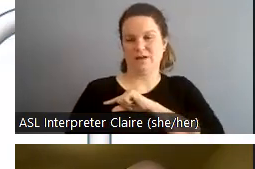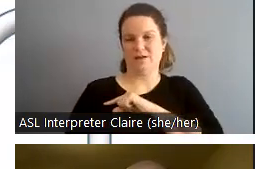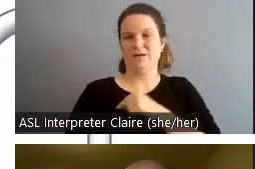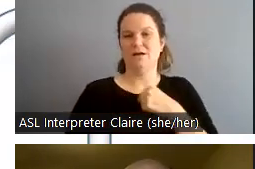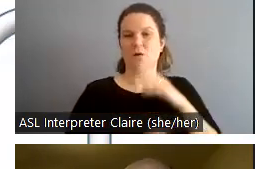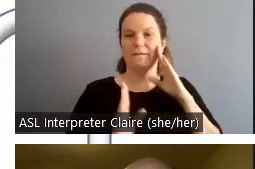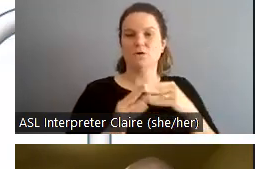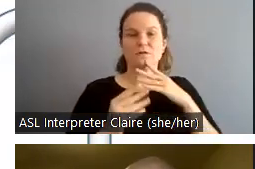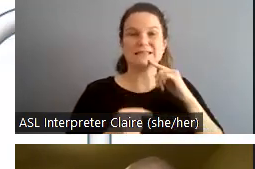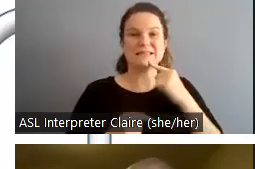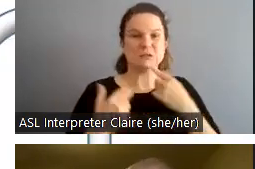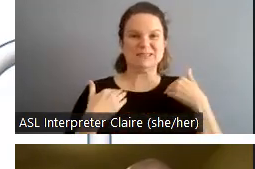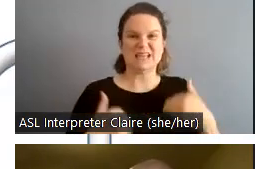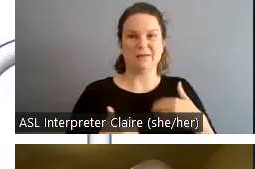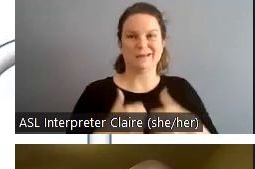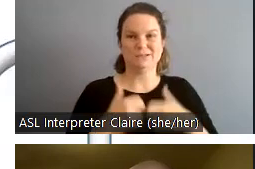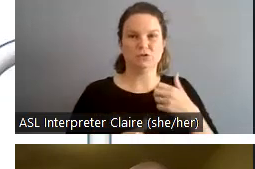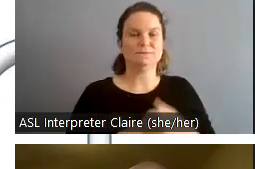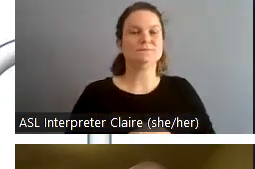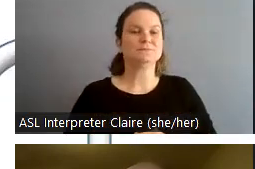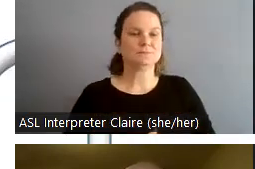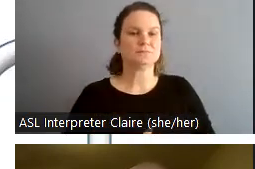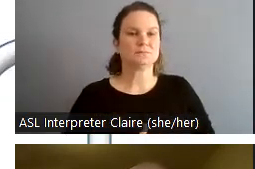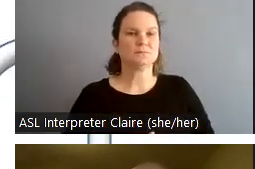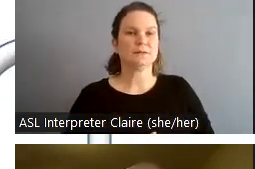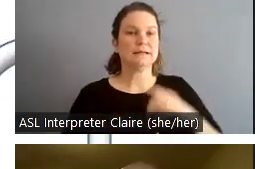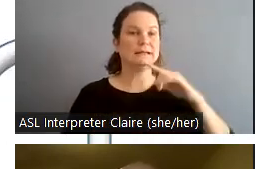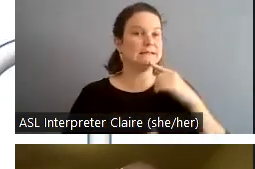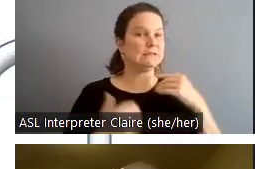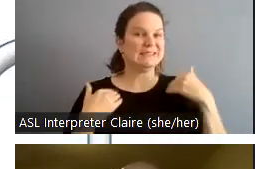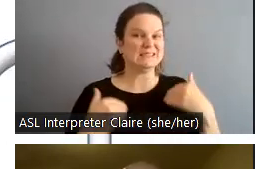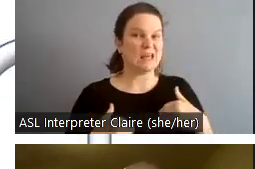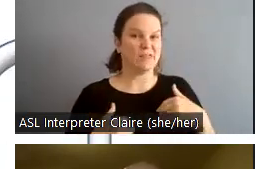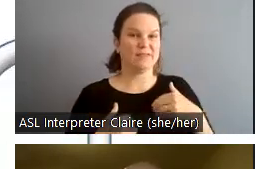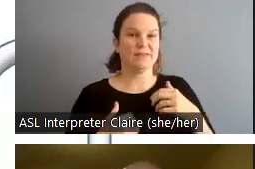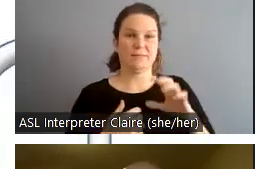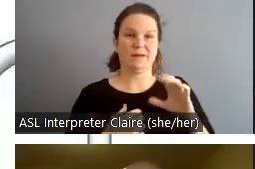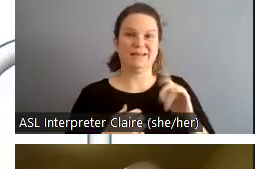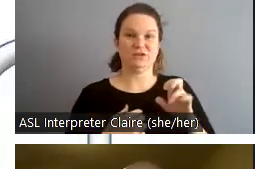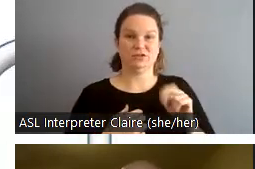condition. Go ahead and give us the next slide. The serious health condition, some of